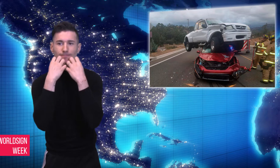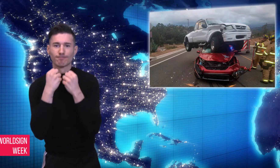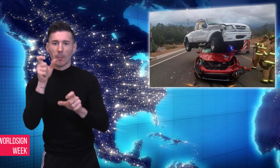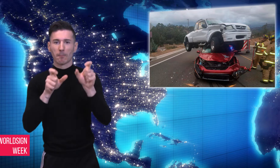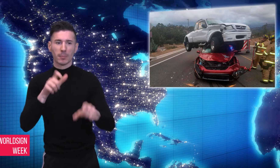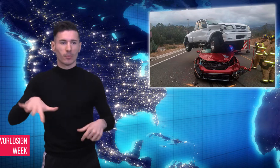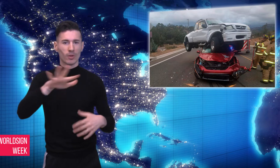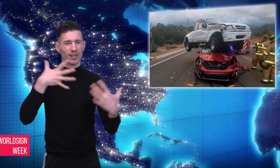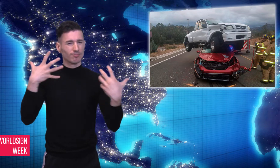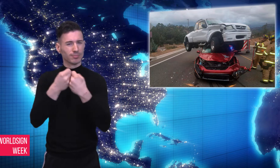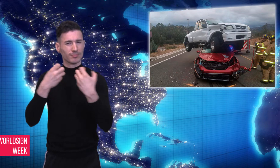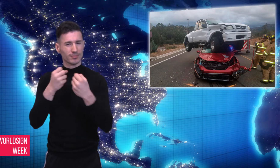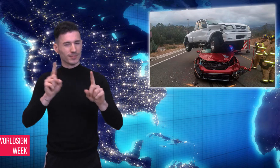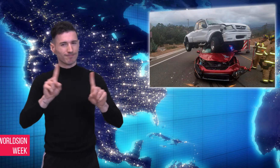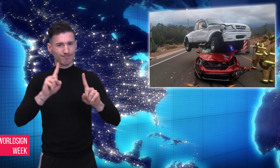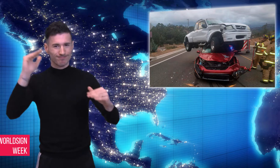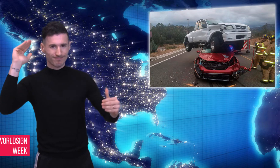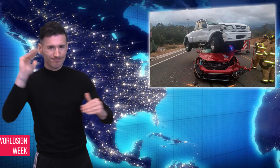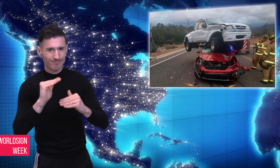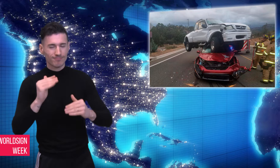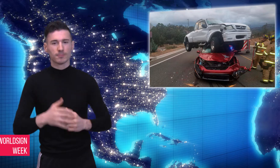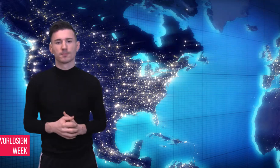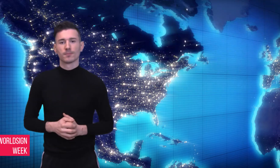reduce air pollution, climate changes, and improve safety.